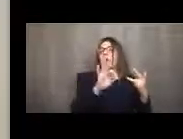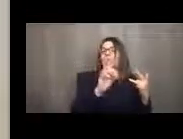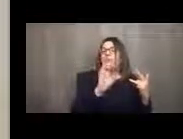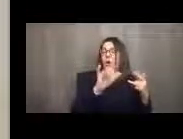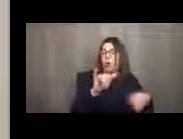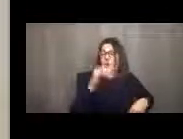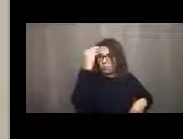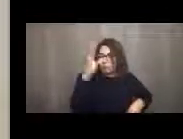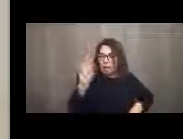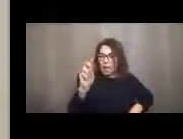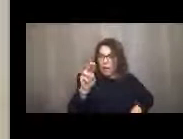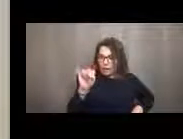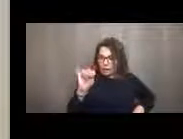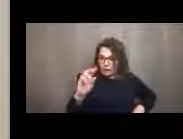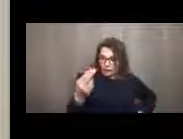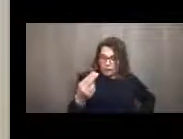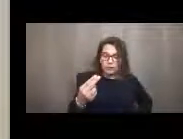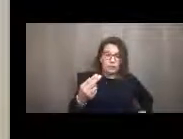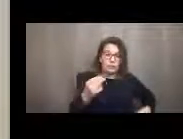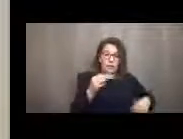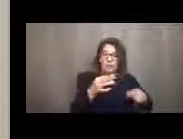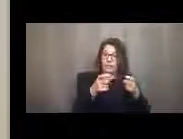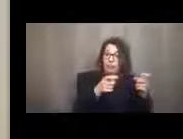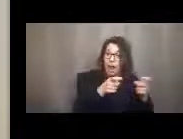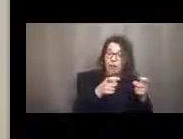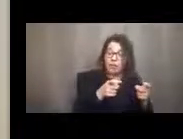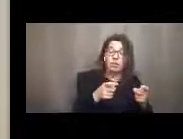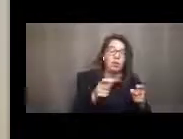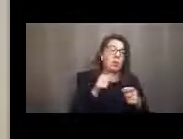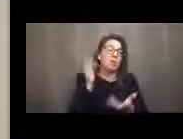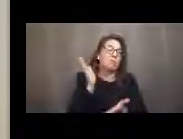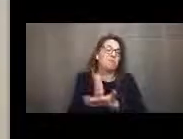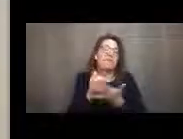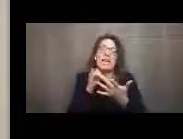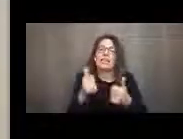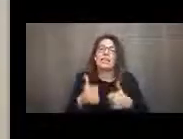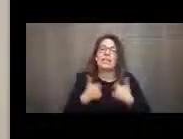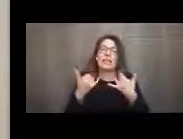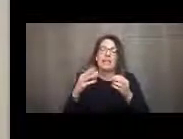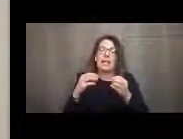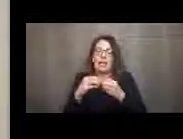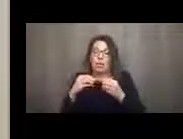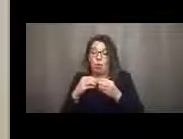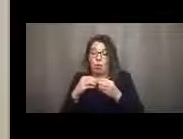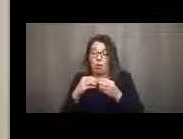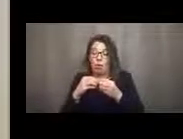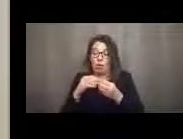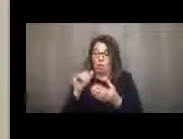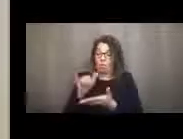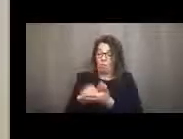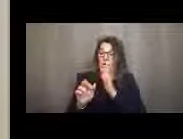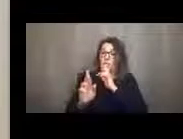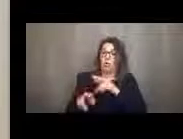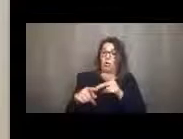whether the FCOI is being managed or it no longer exists. And that report is due at the same time